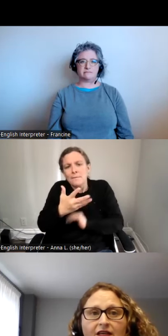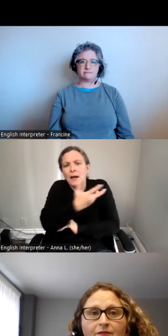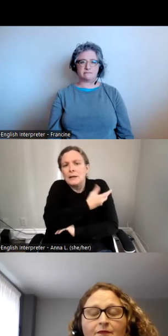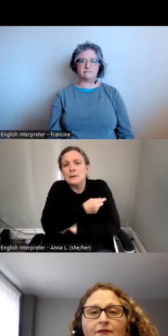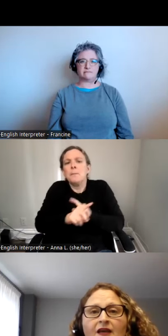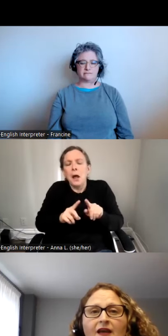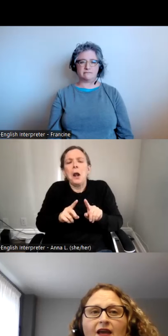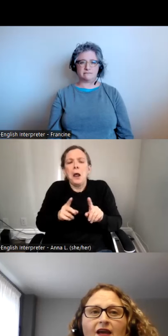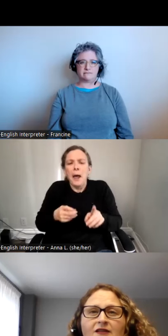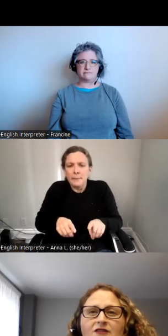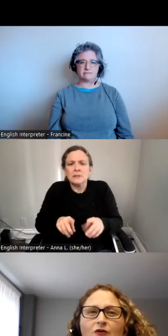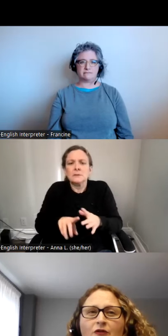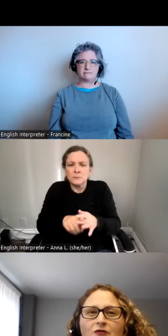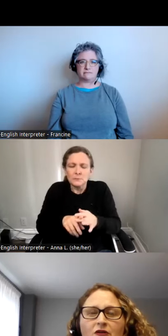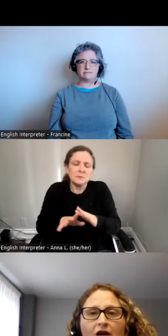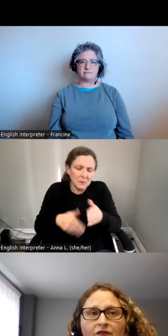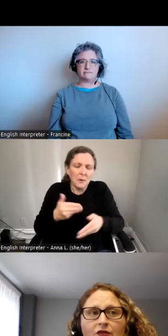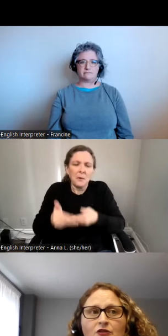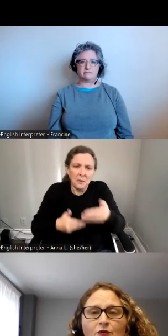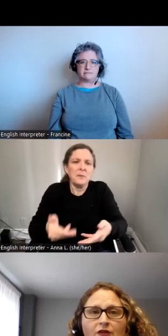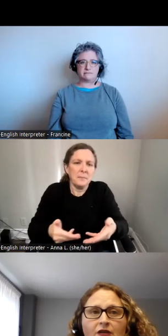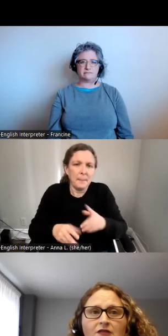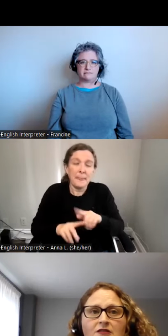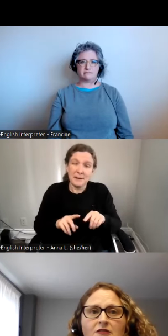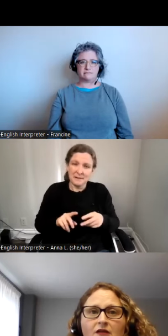time. And this age group has been slower to initiate